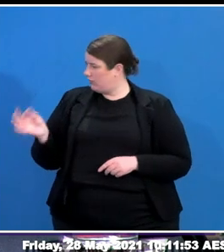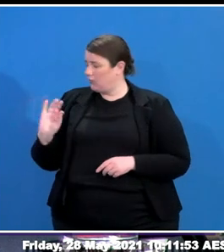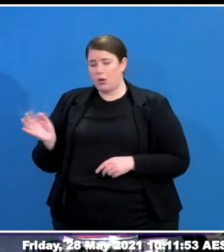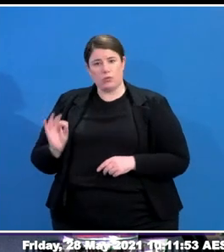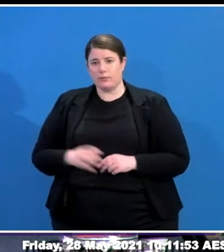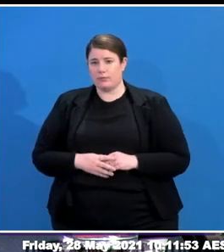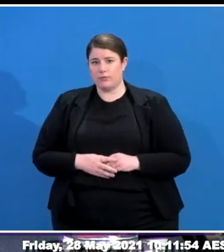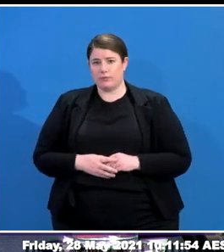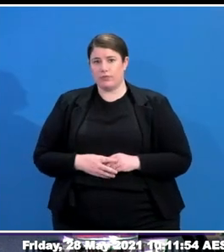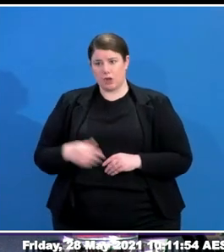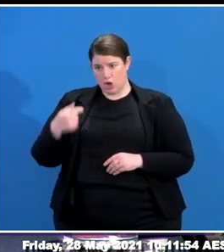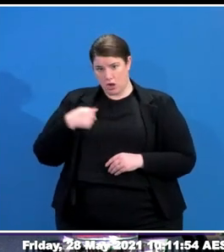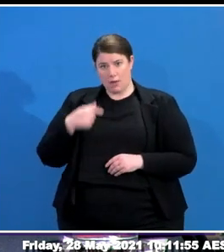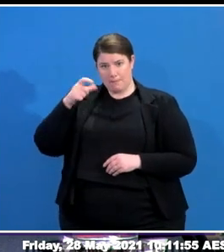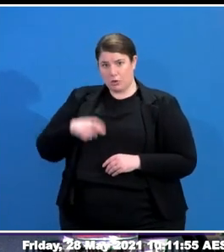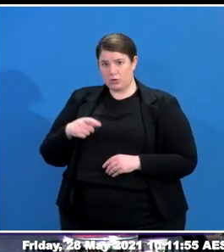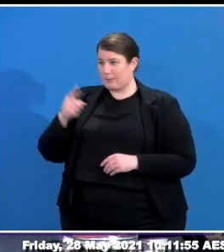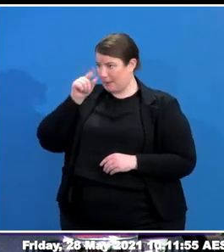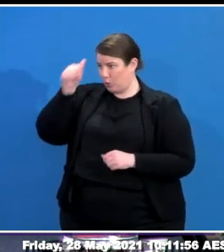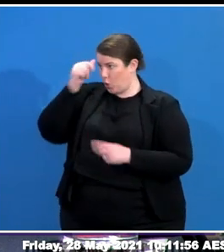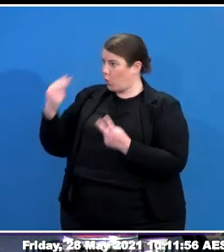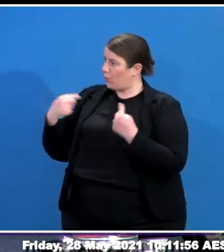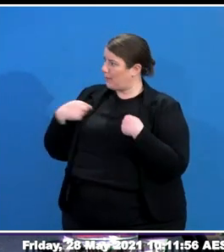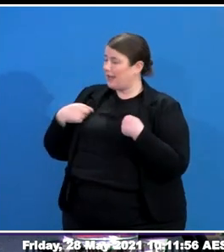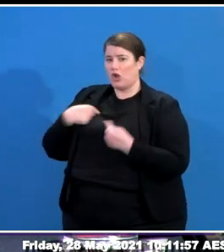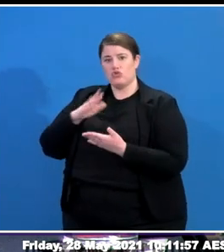I'm well-known to be a person of truth, and I speak my mind.